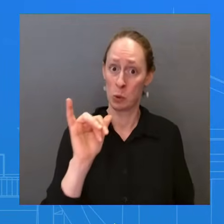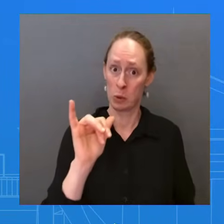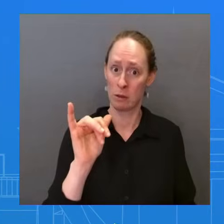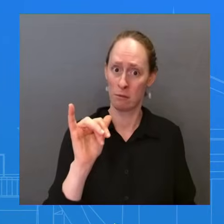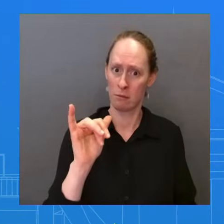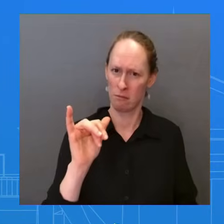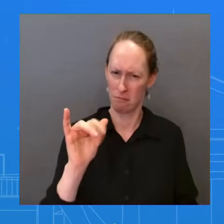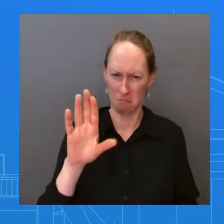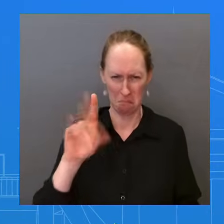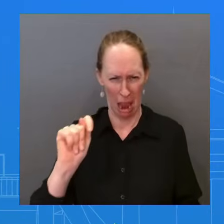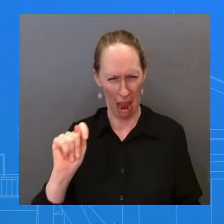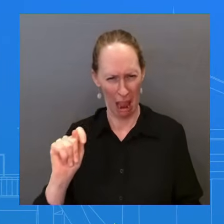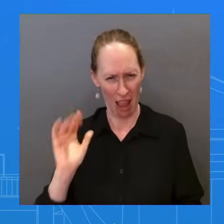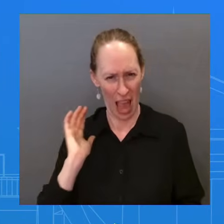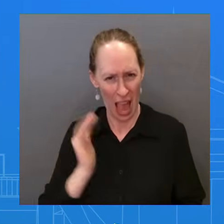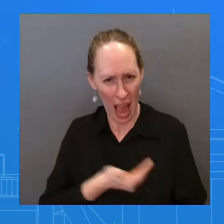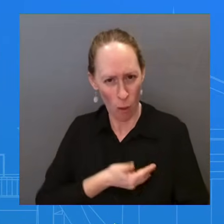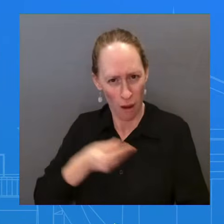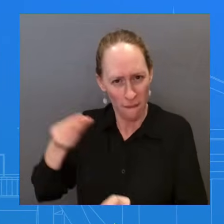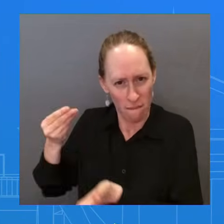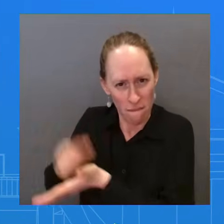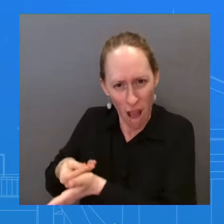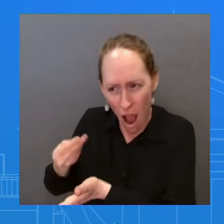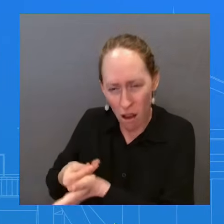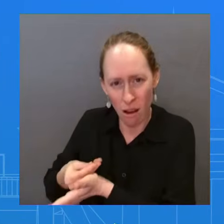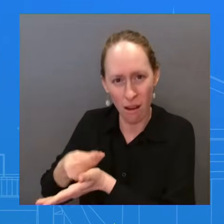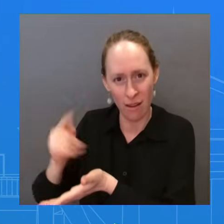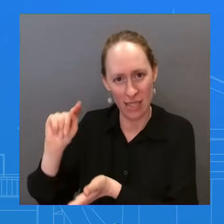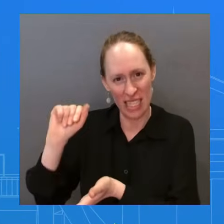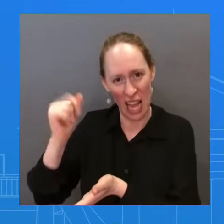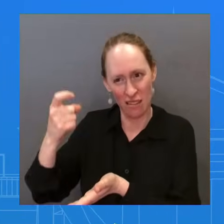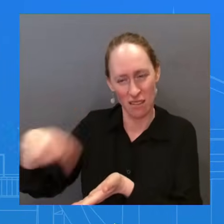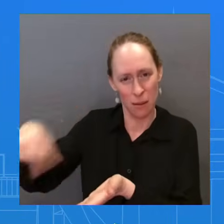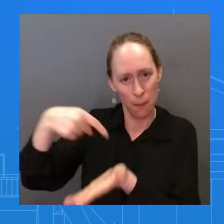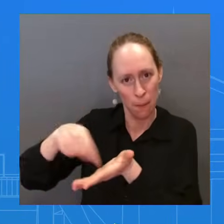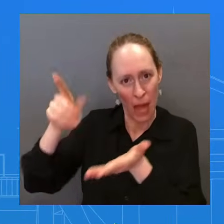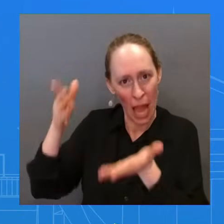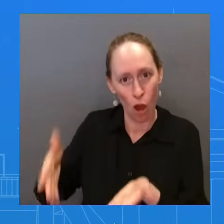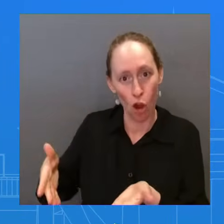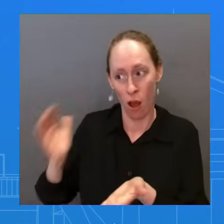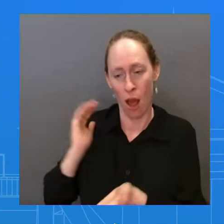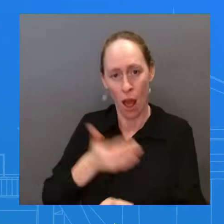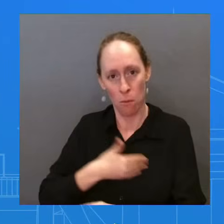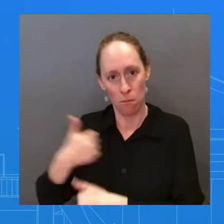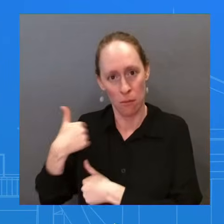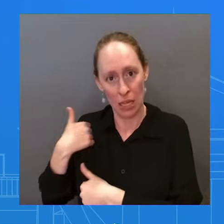our military are in fact being outsourced or utterly given over to a foreign leader